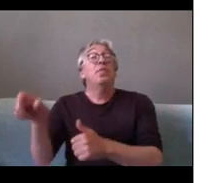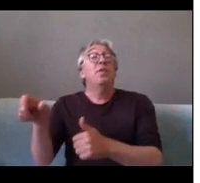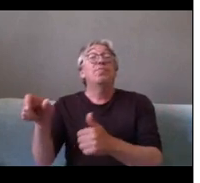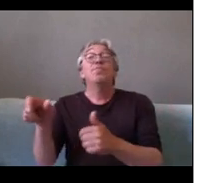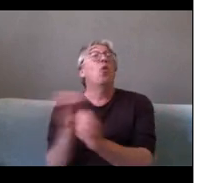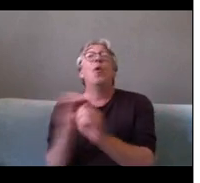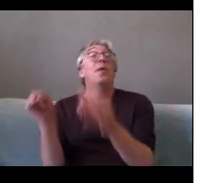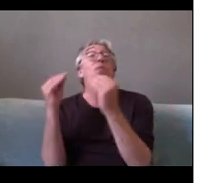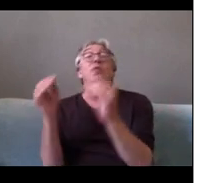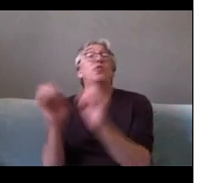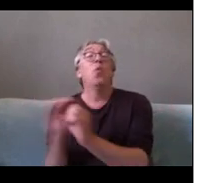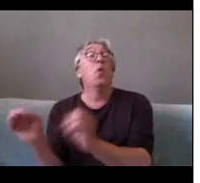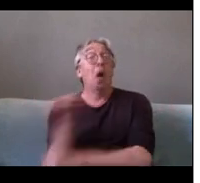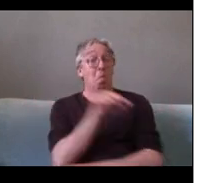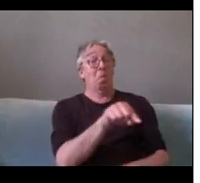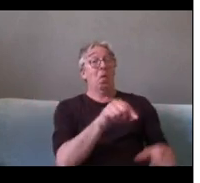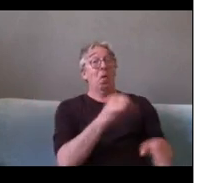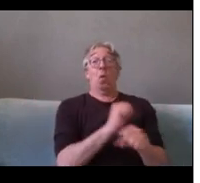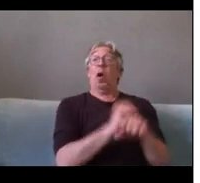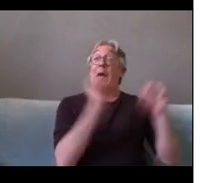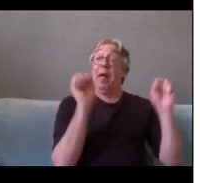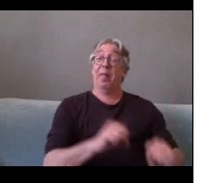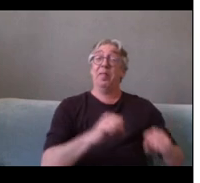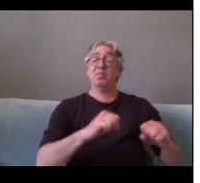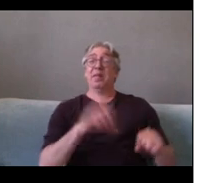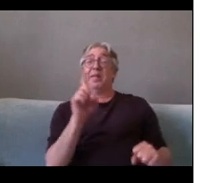They are able to form their DPOs and advocate for their rights